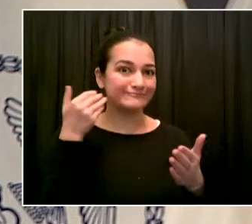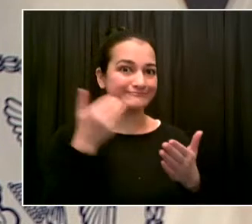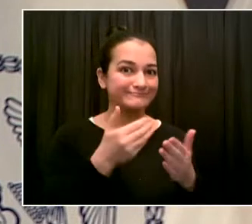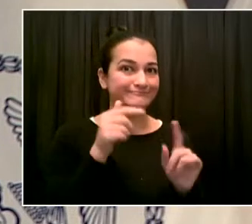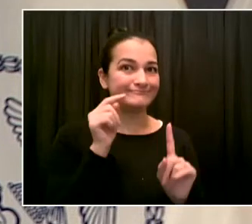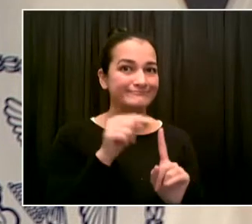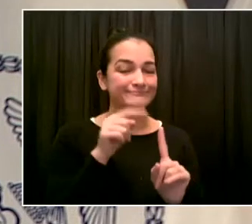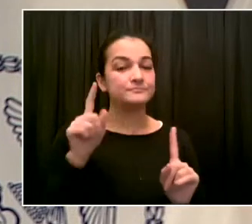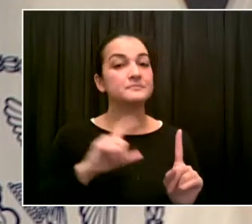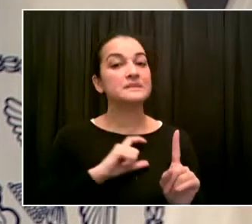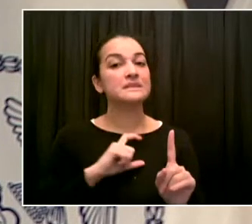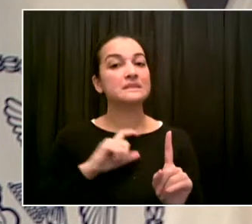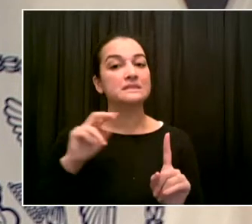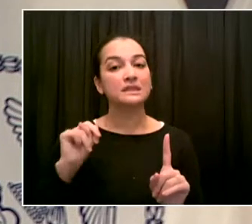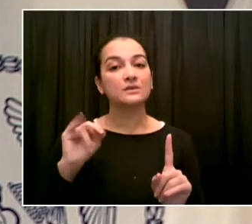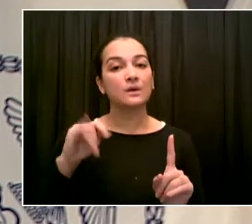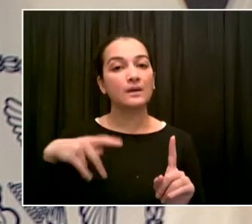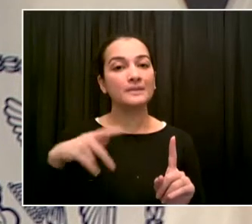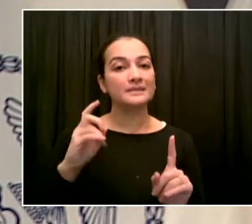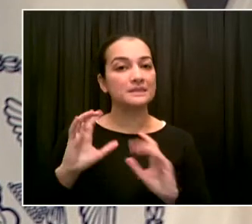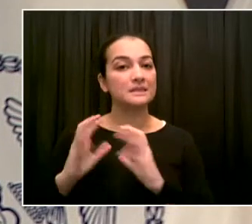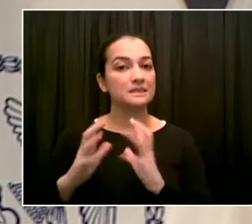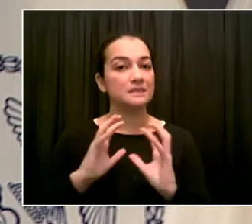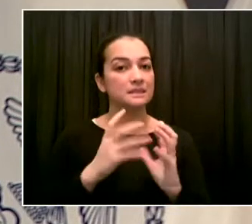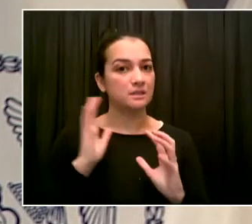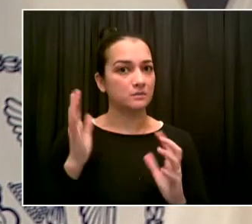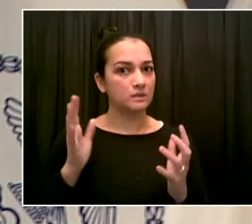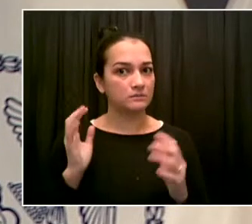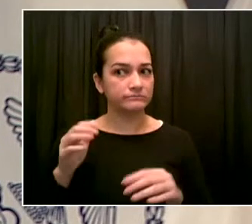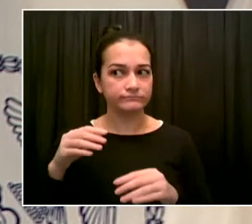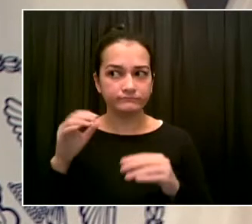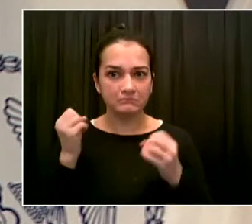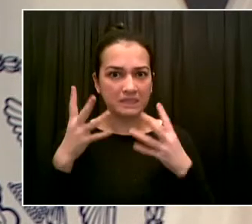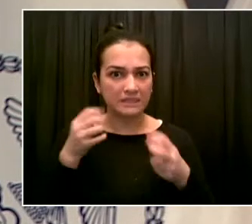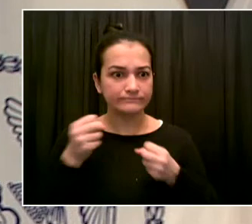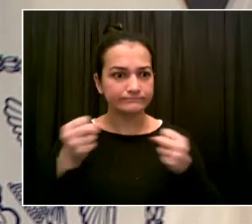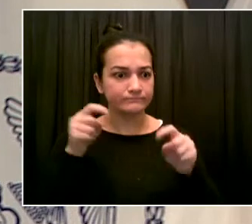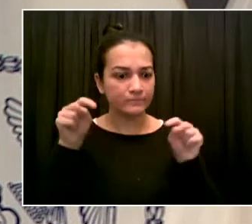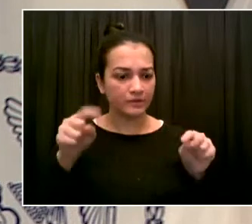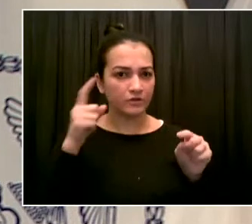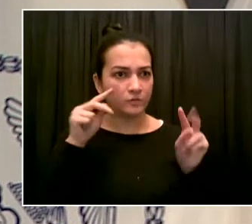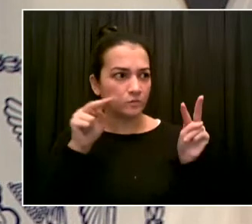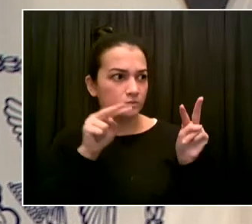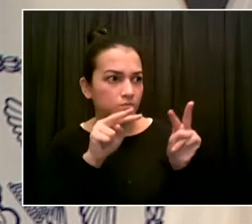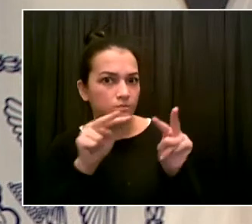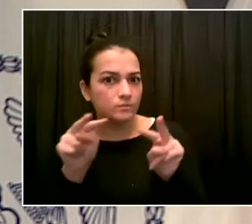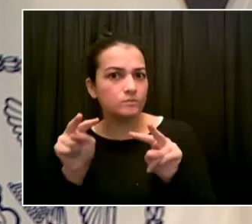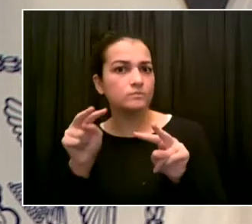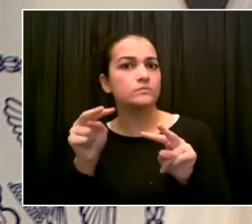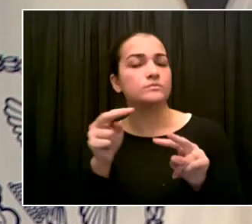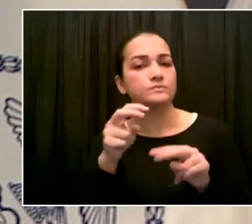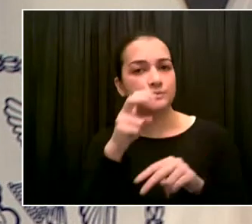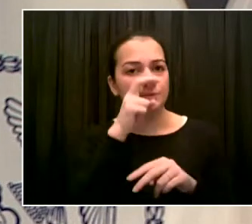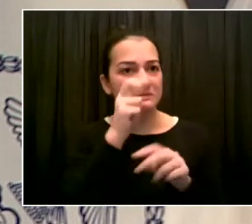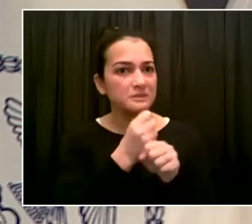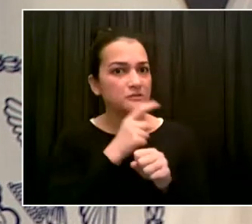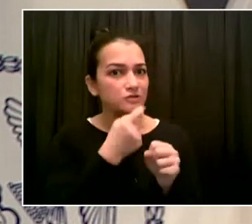THE NYPD HAS TIGHT SECURITY FOR THE MACY'S THANKSGIVING DAY PARADE BUT AFTER THE DEADLY INCIDENT IN WISCONSIN, HAVE YOU BEEIN N TOUH CWIHT THE